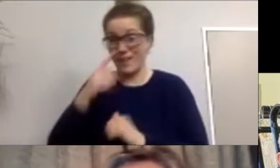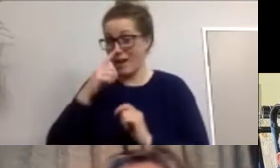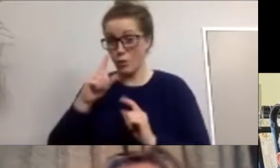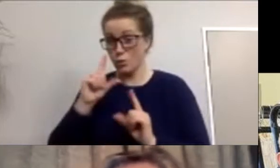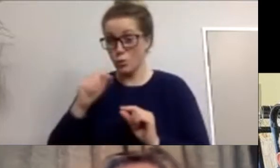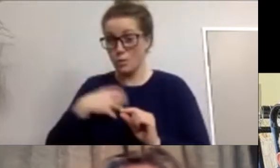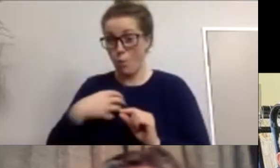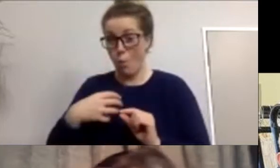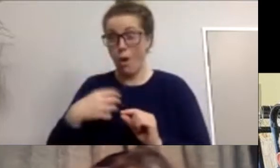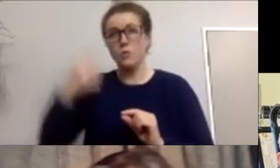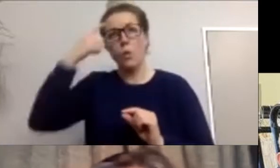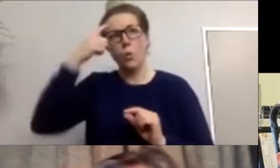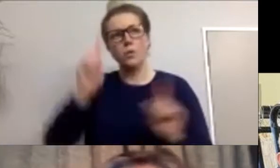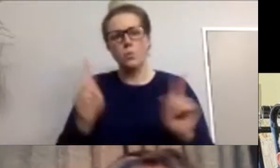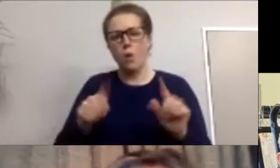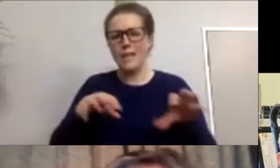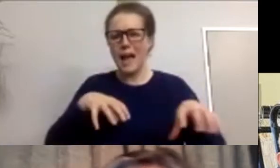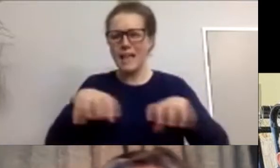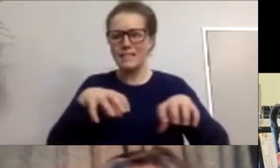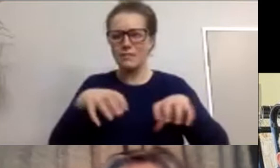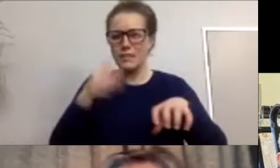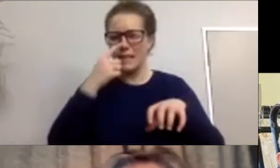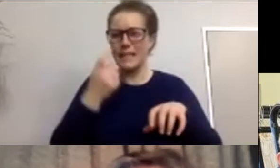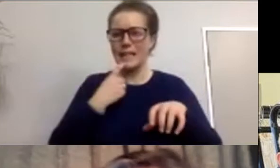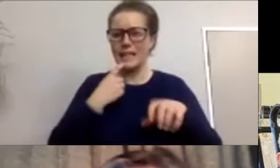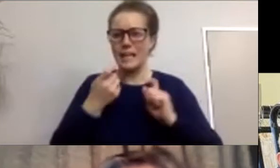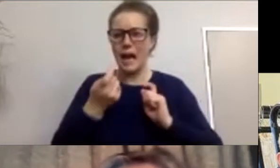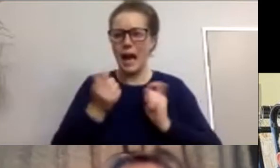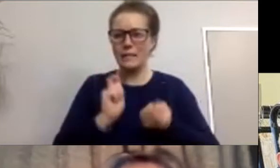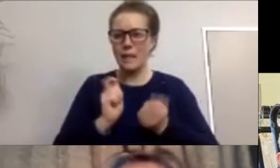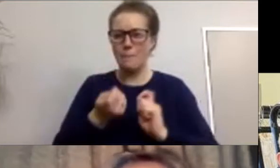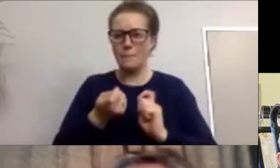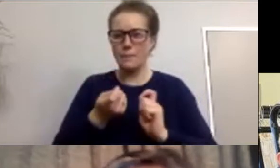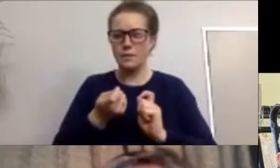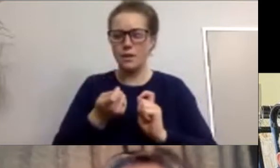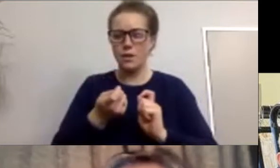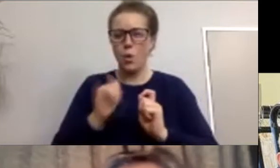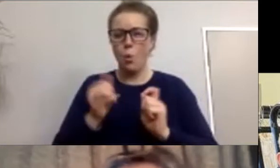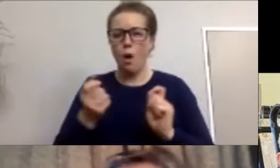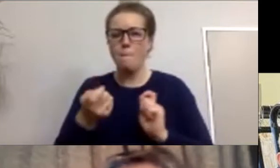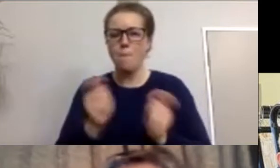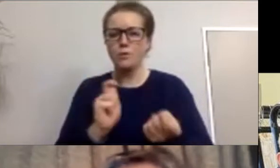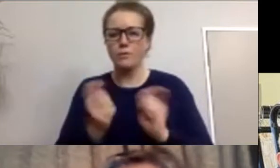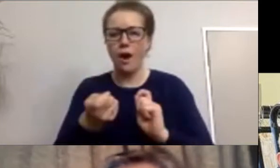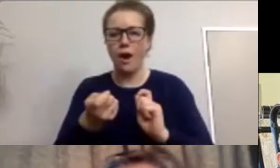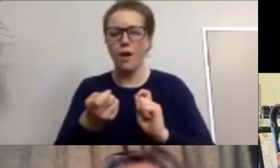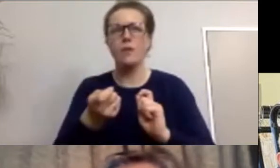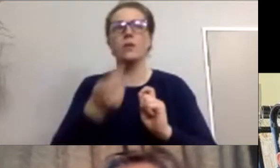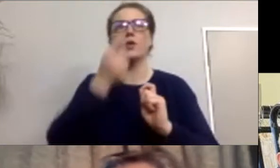some activities that we can easily adapt, in slightly modify, so that we can make